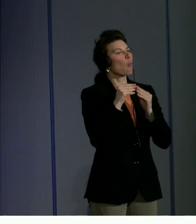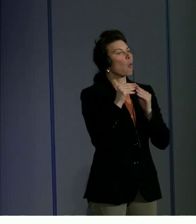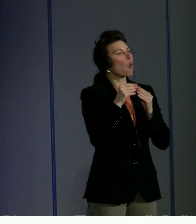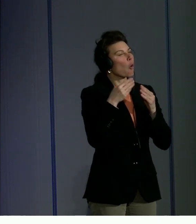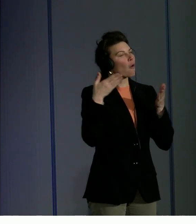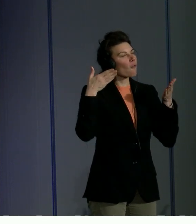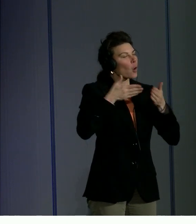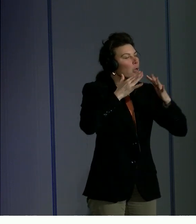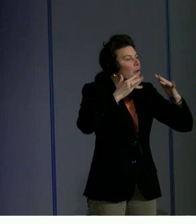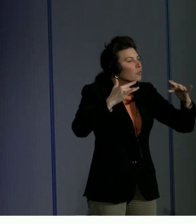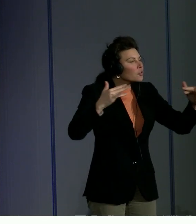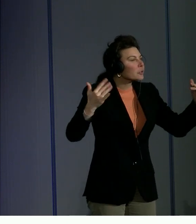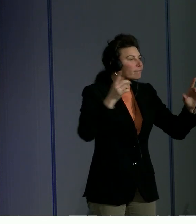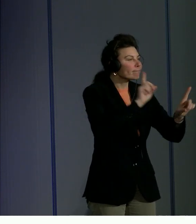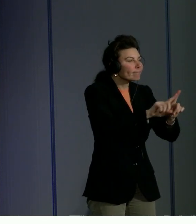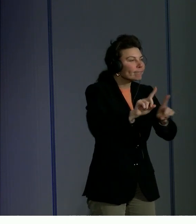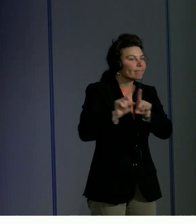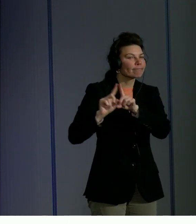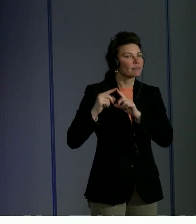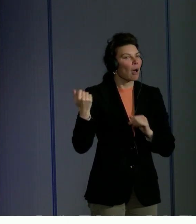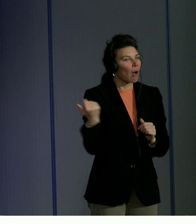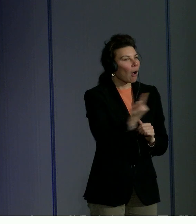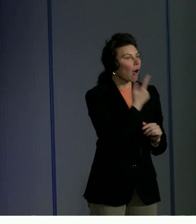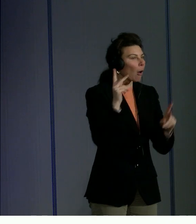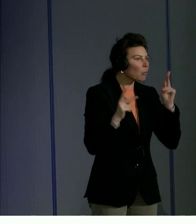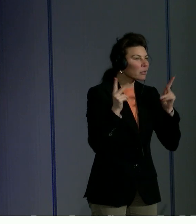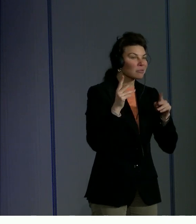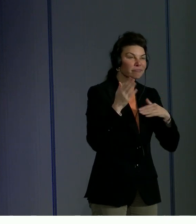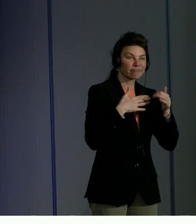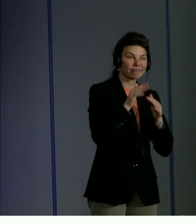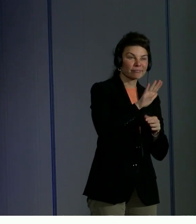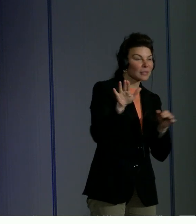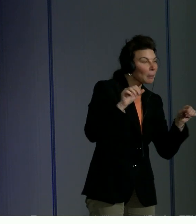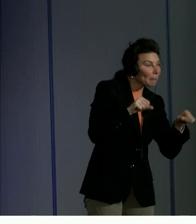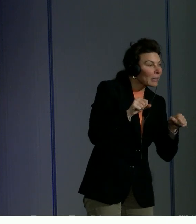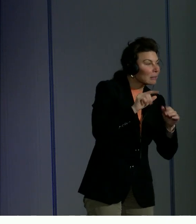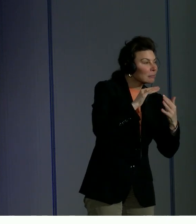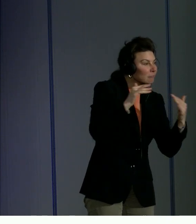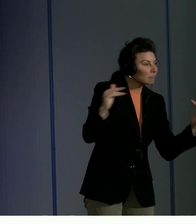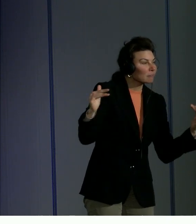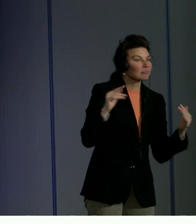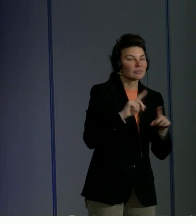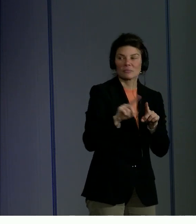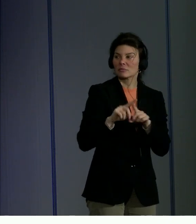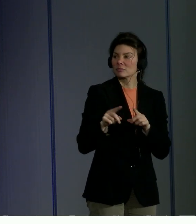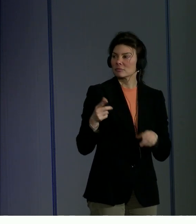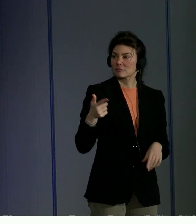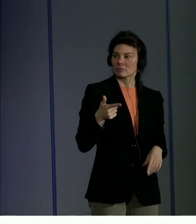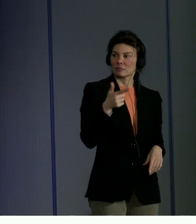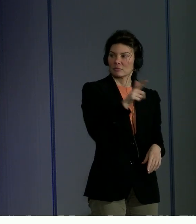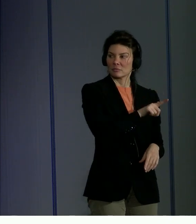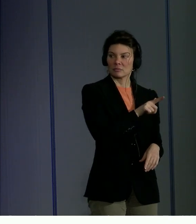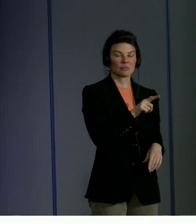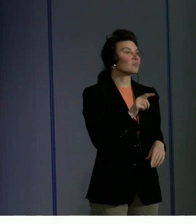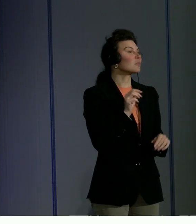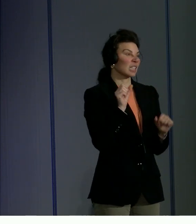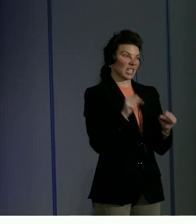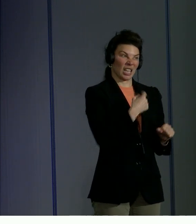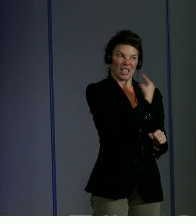focused on all people, all abilities. >> SUE CULLEN: We could even improve